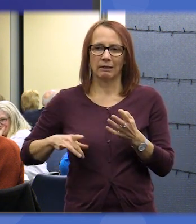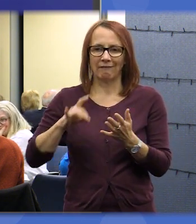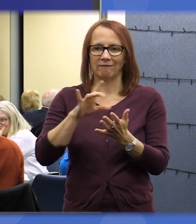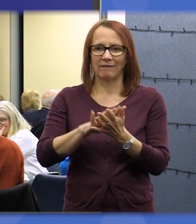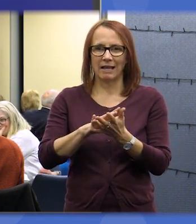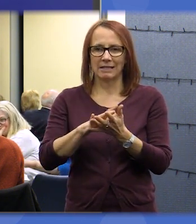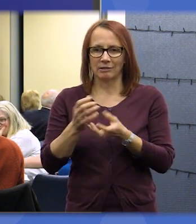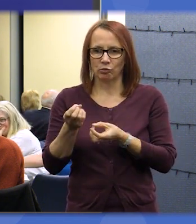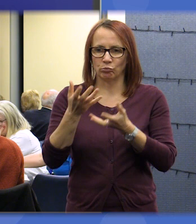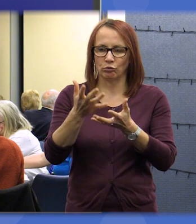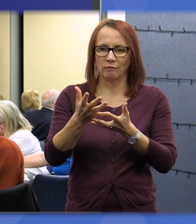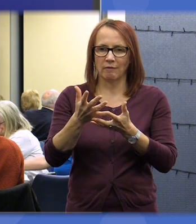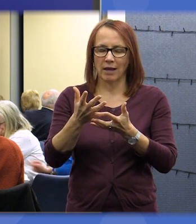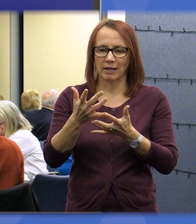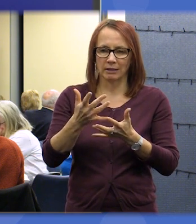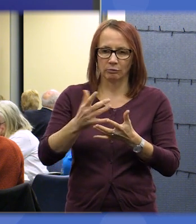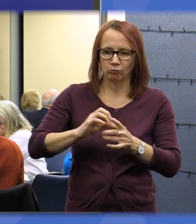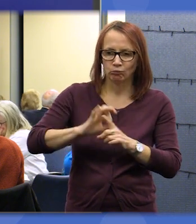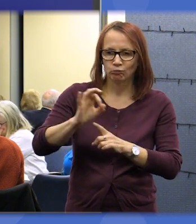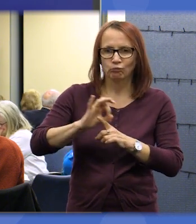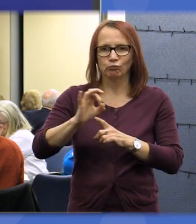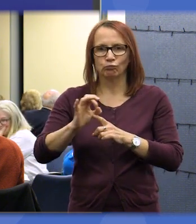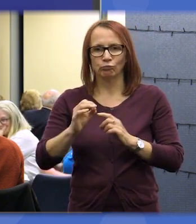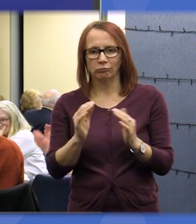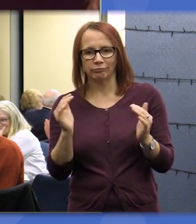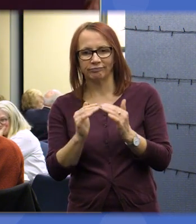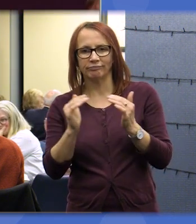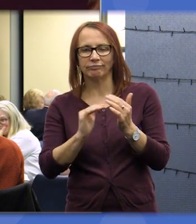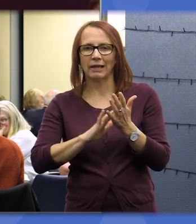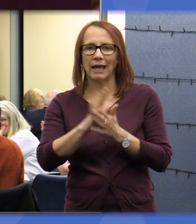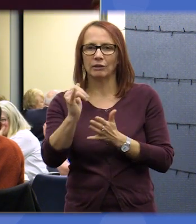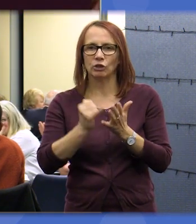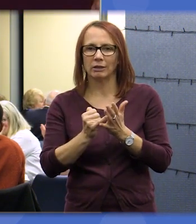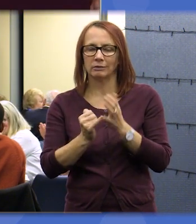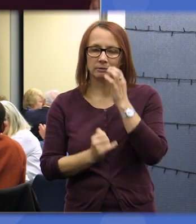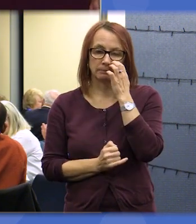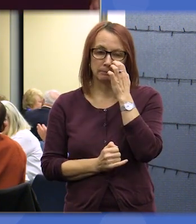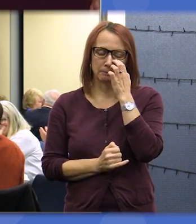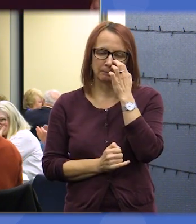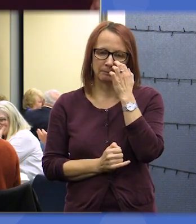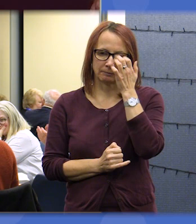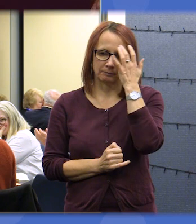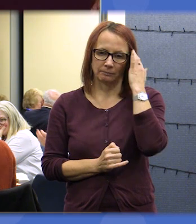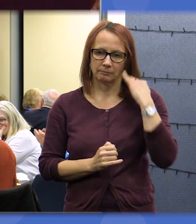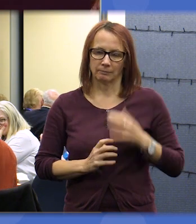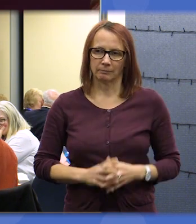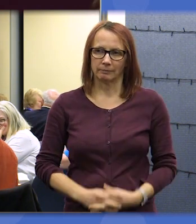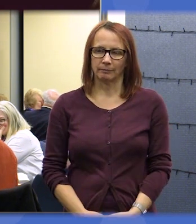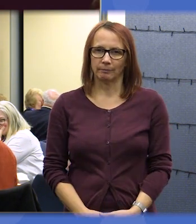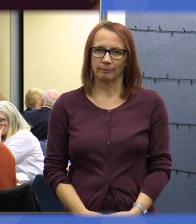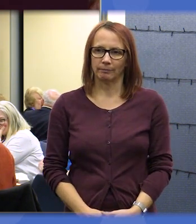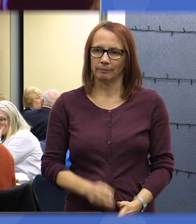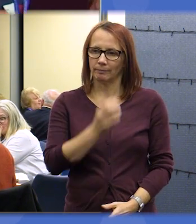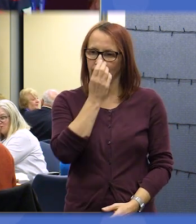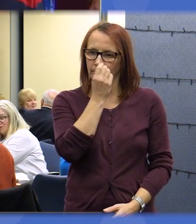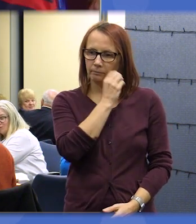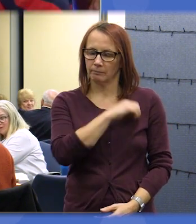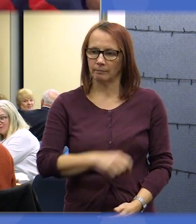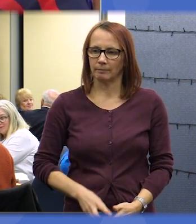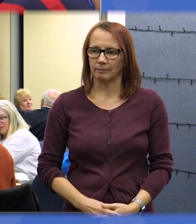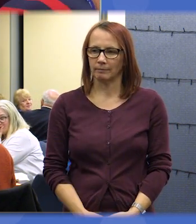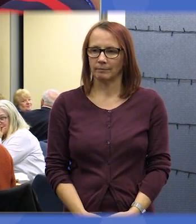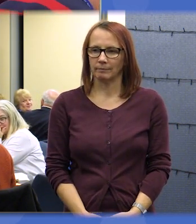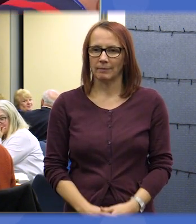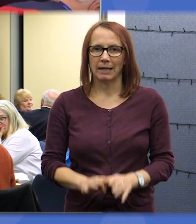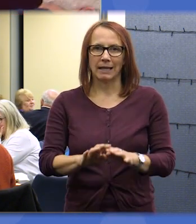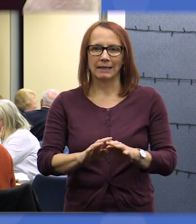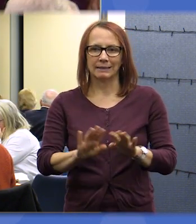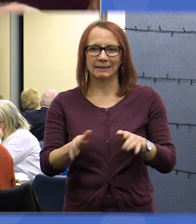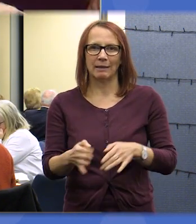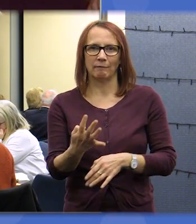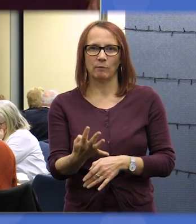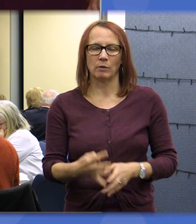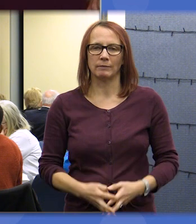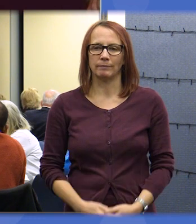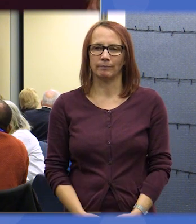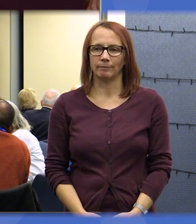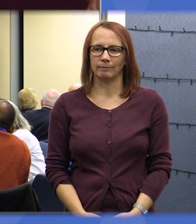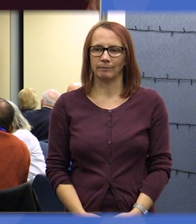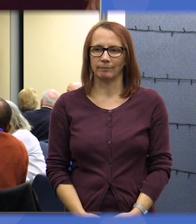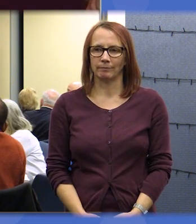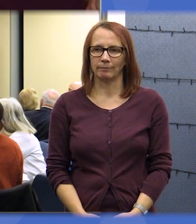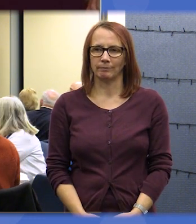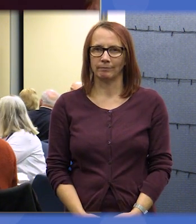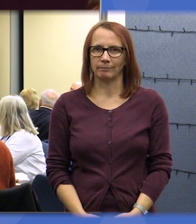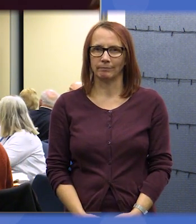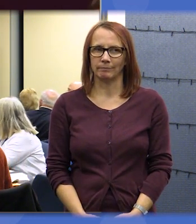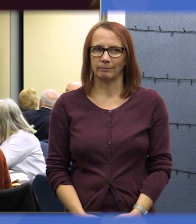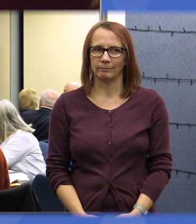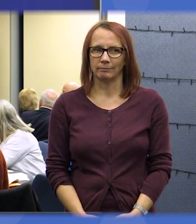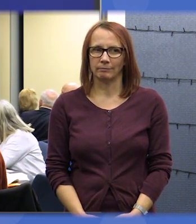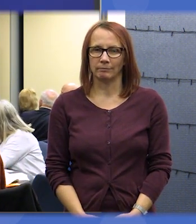thriving and fit for purpose Health Service table for so on yeah but we tend